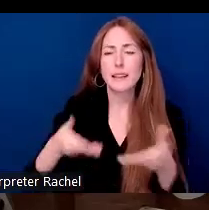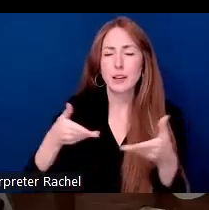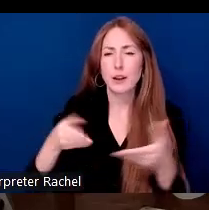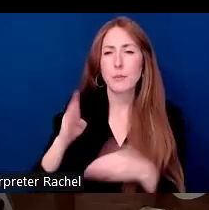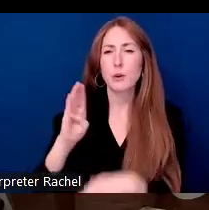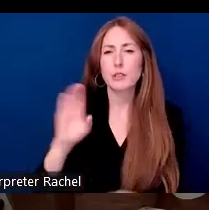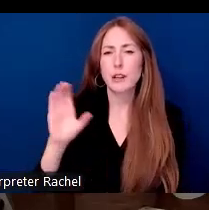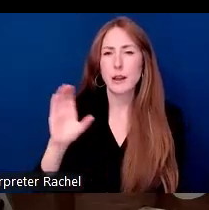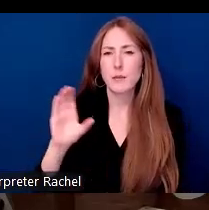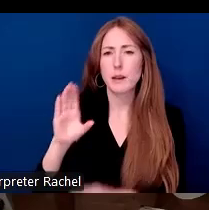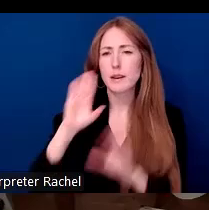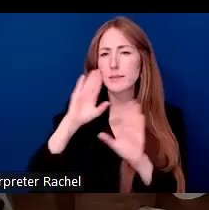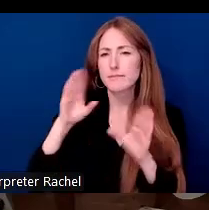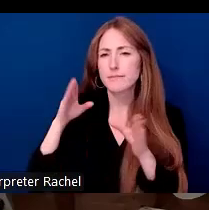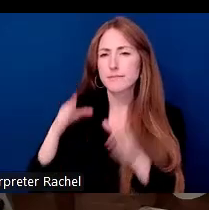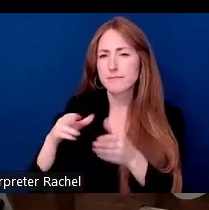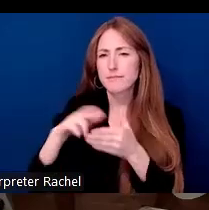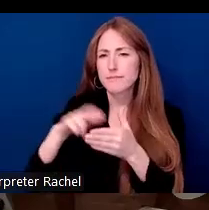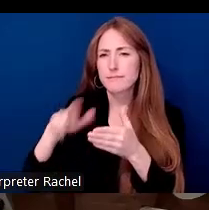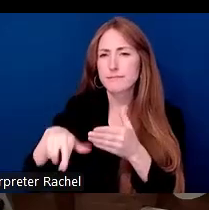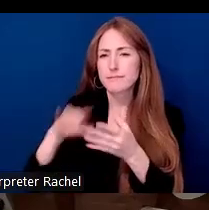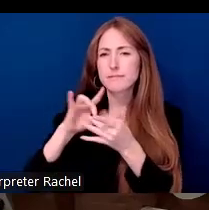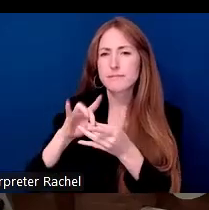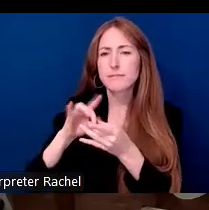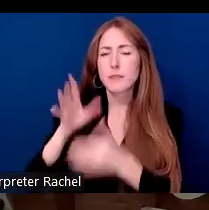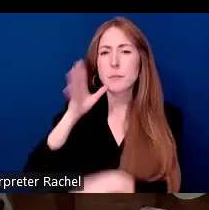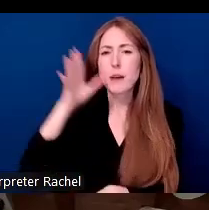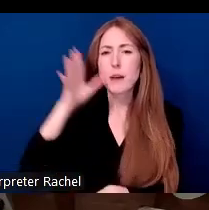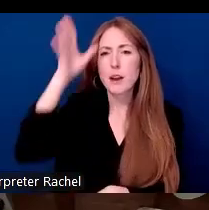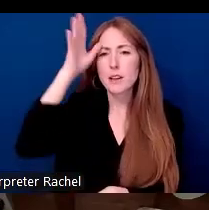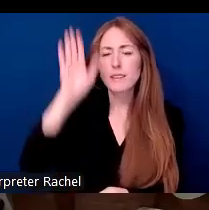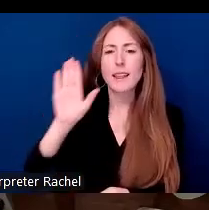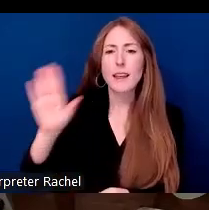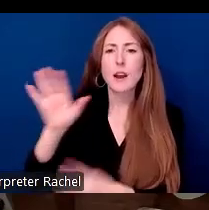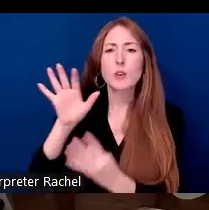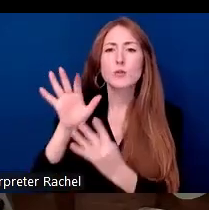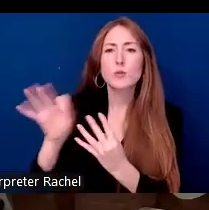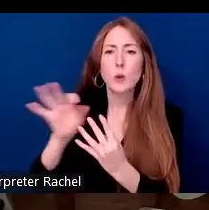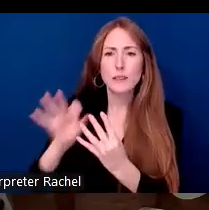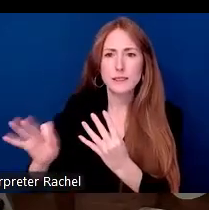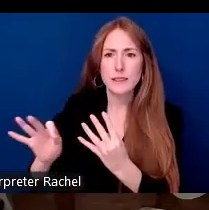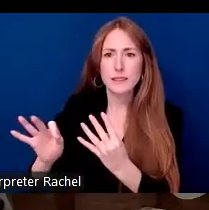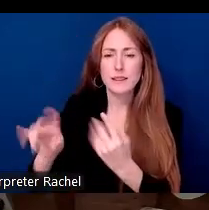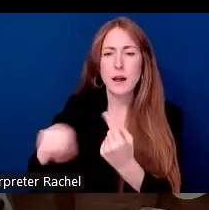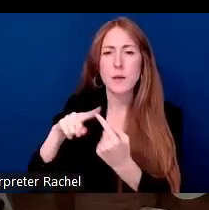findings related to parents' choices in how they access early child development and intervention